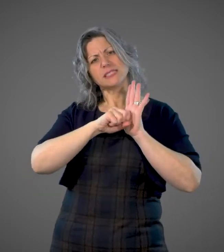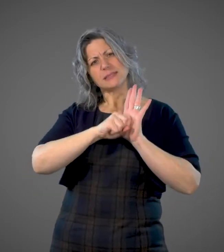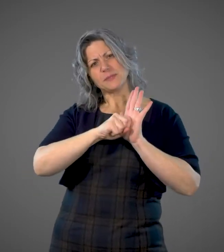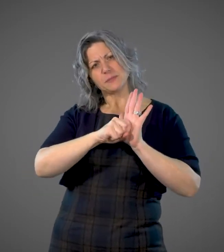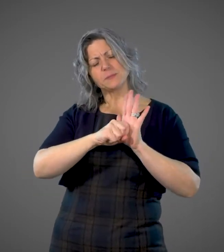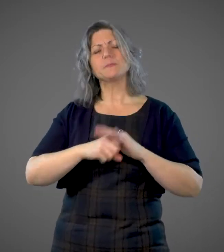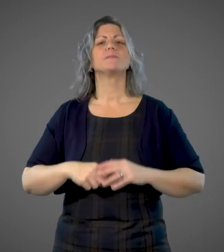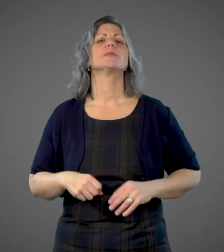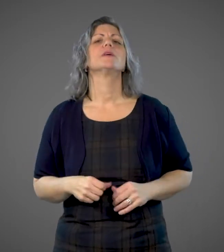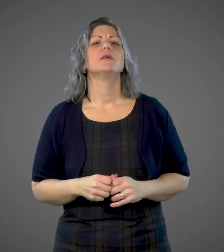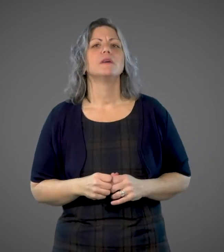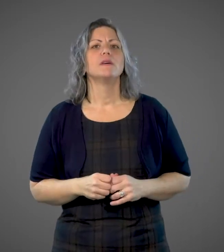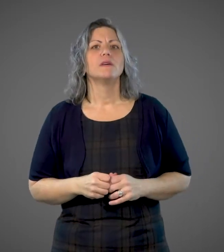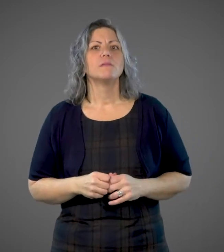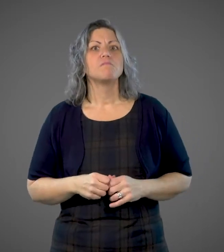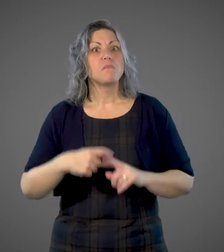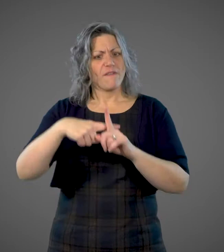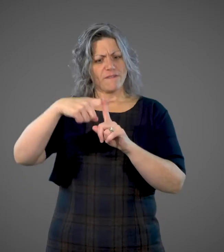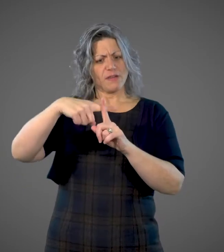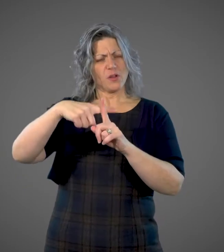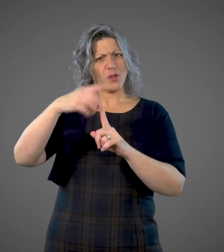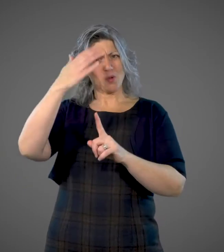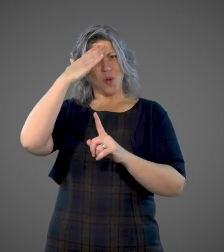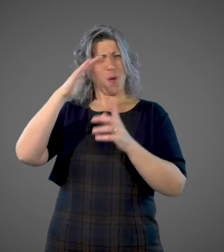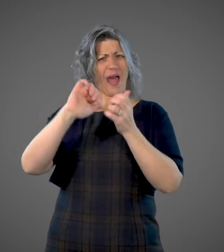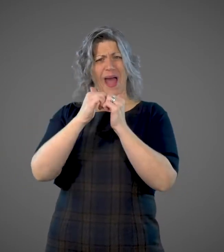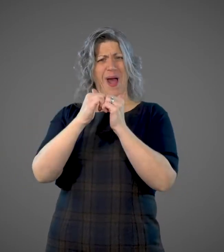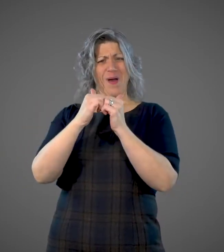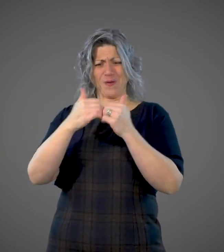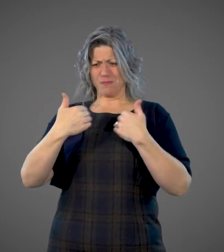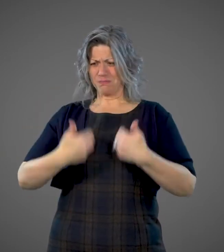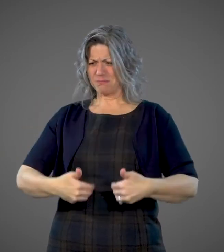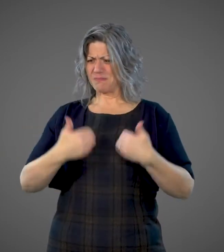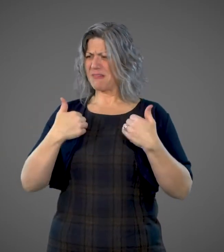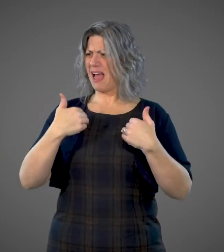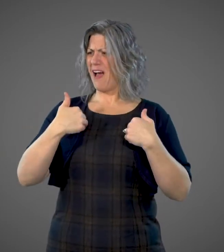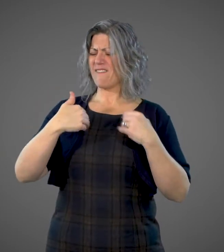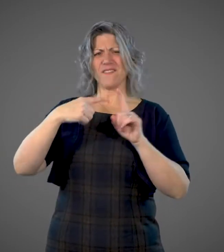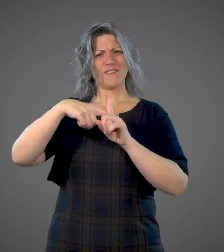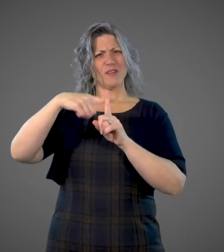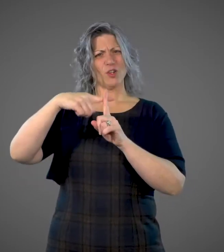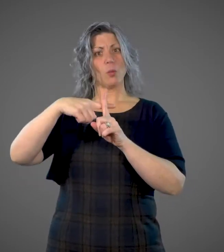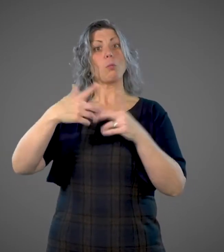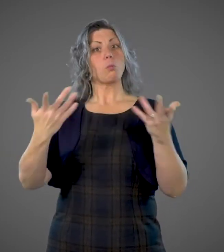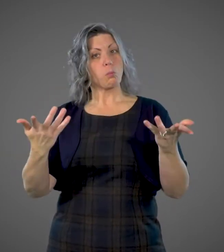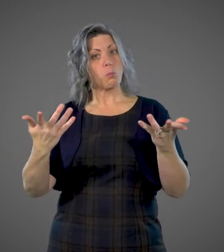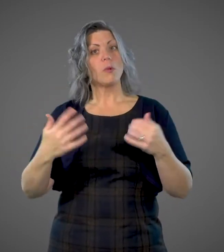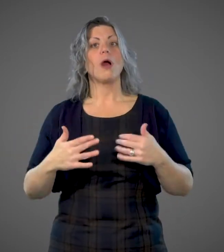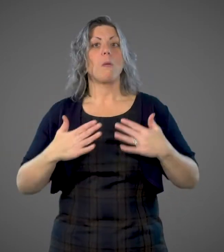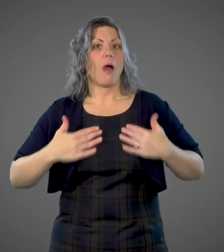Some people use this sign for symptoms. With a fever your body feels warmer than usual.